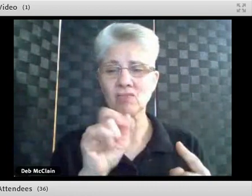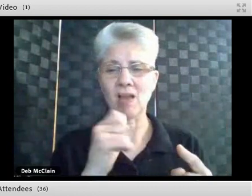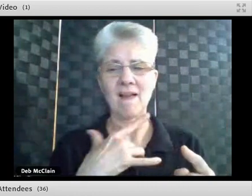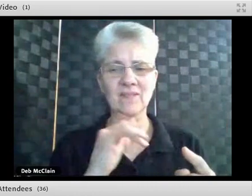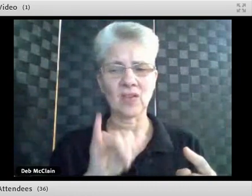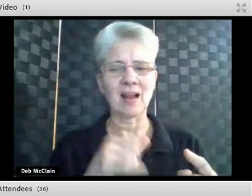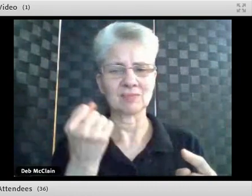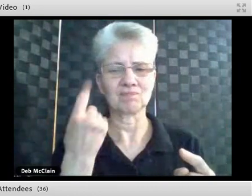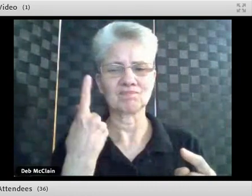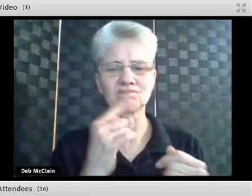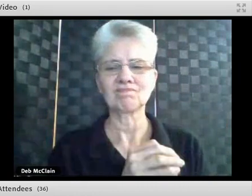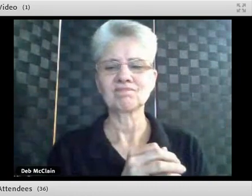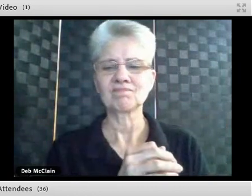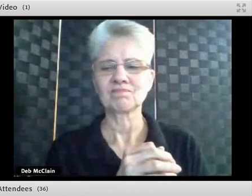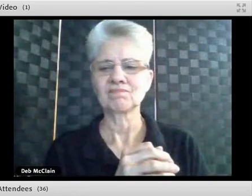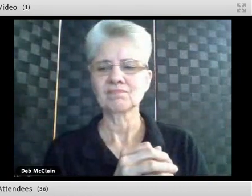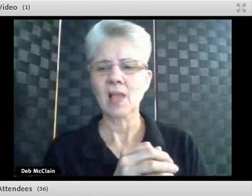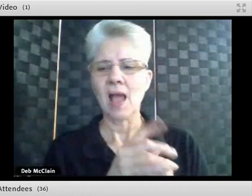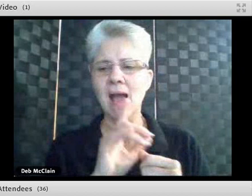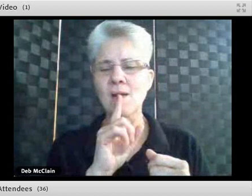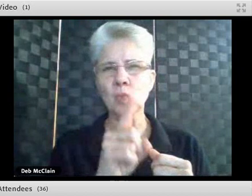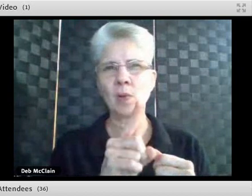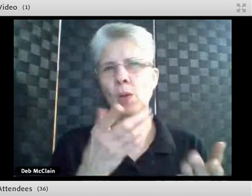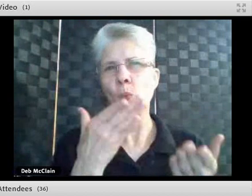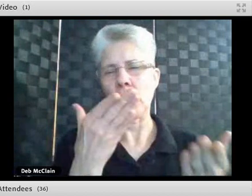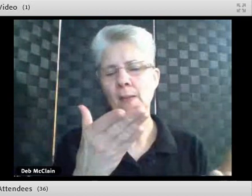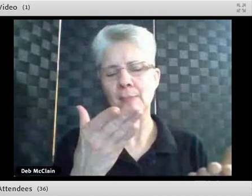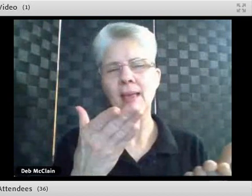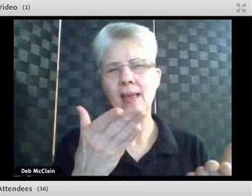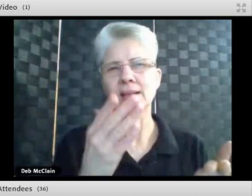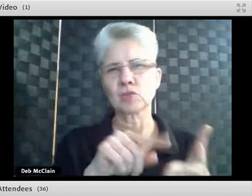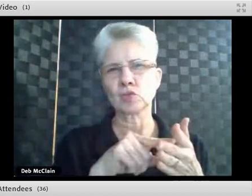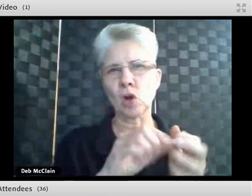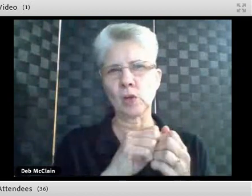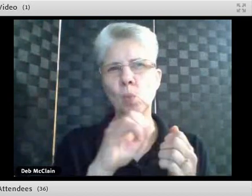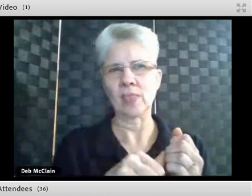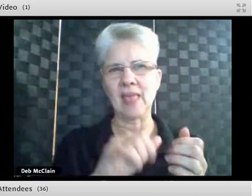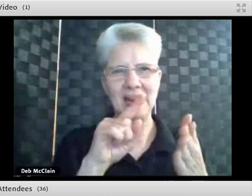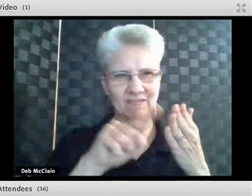I would really recommend starting with that inventory.